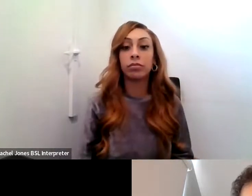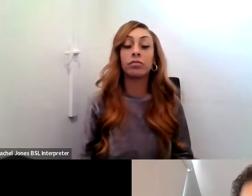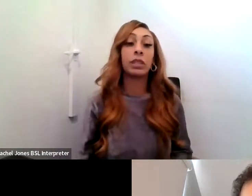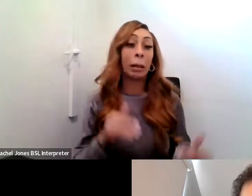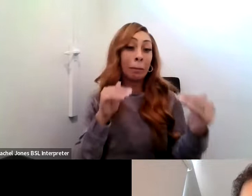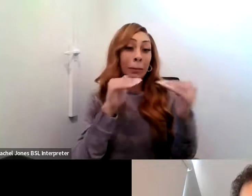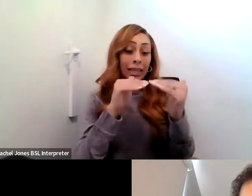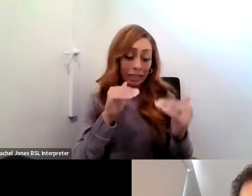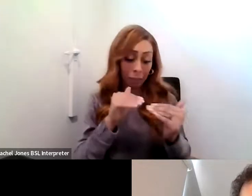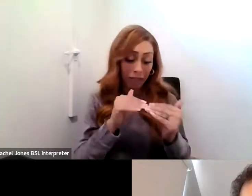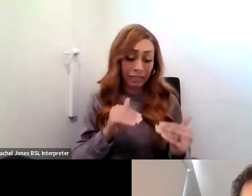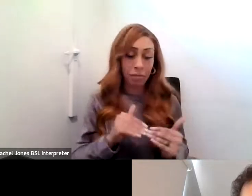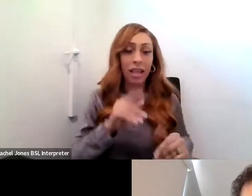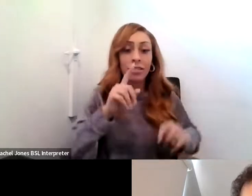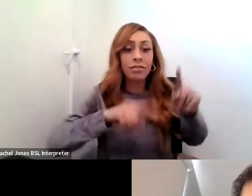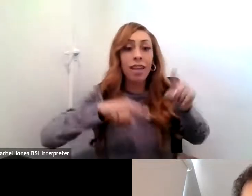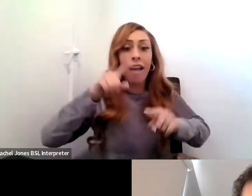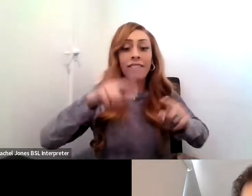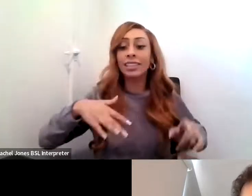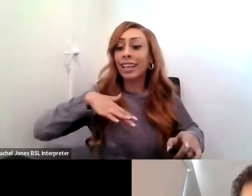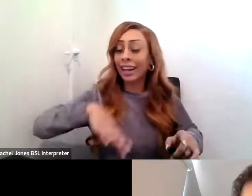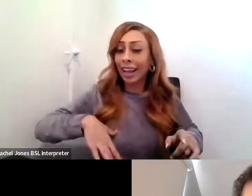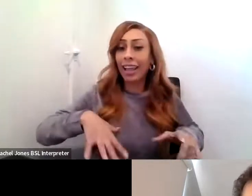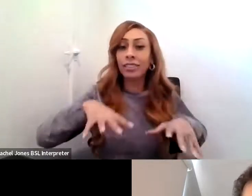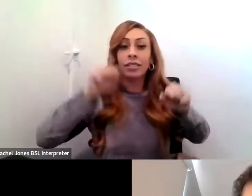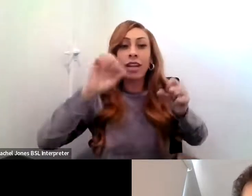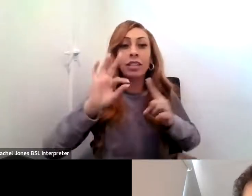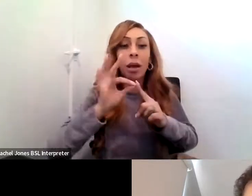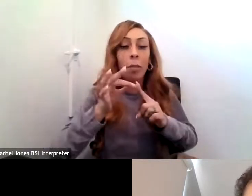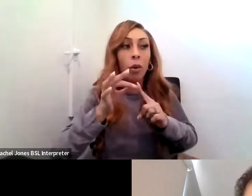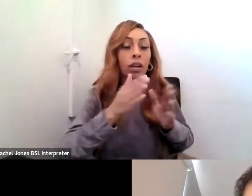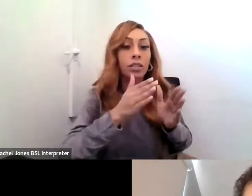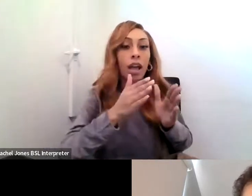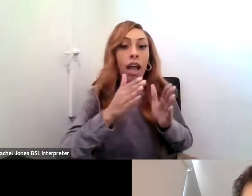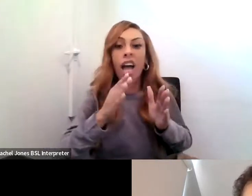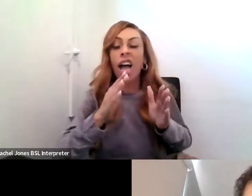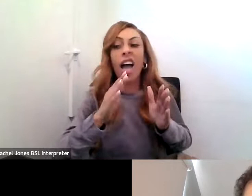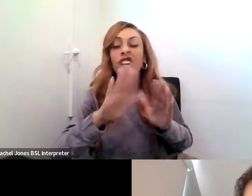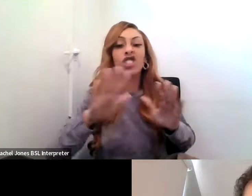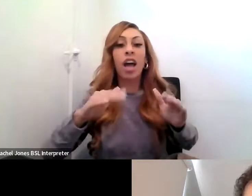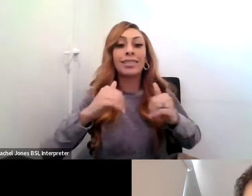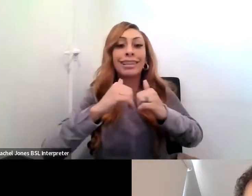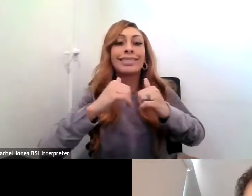and diversity of experience is your starting point, then it stops being a separate or technical afterthought,